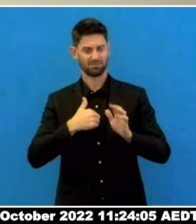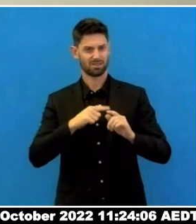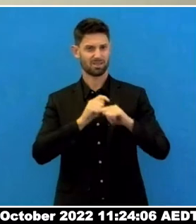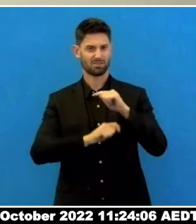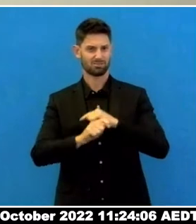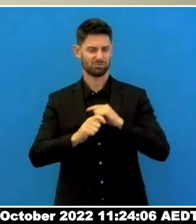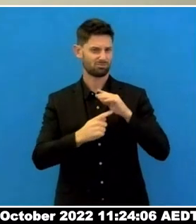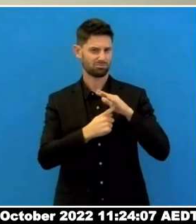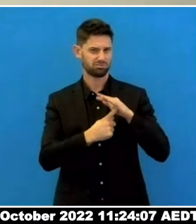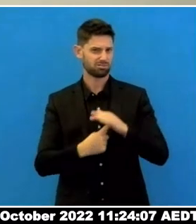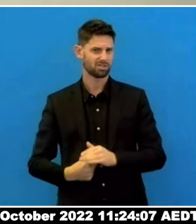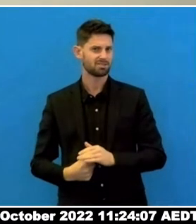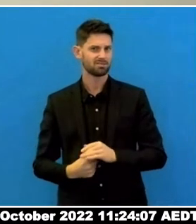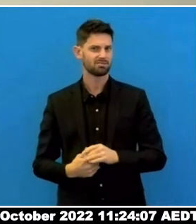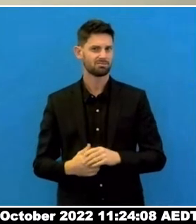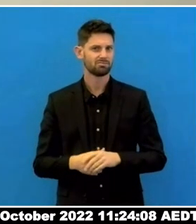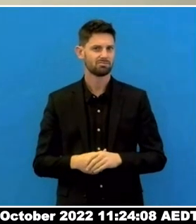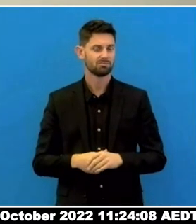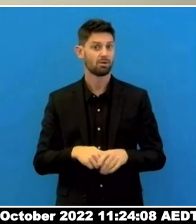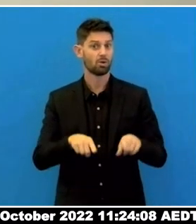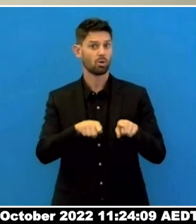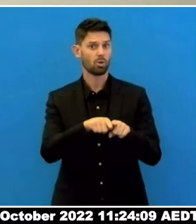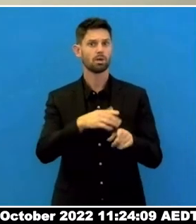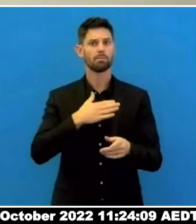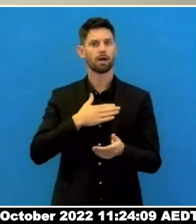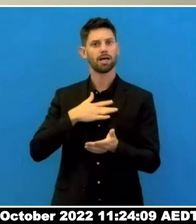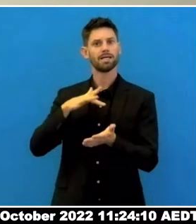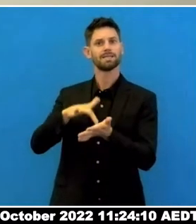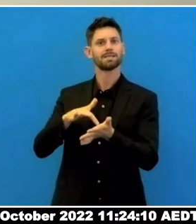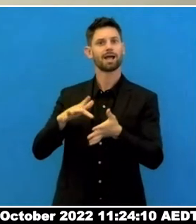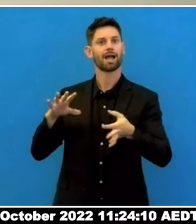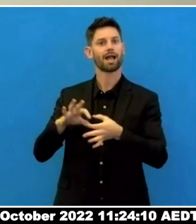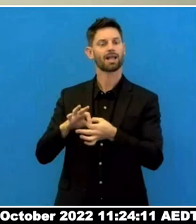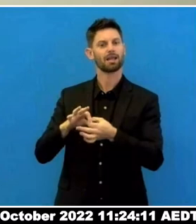I'm also required to have a review of my Centrelink payment every three months,